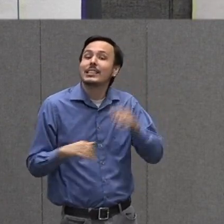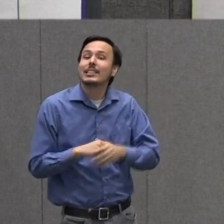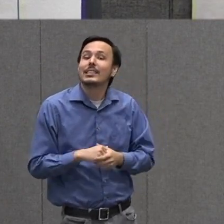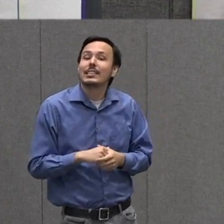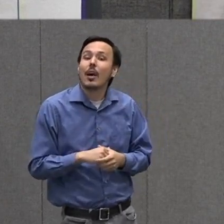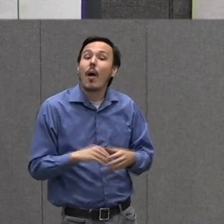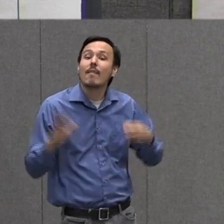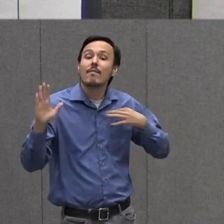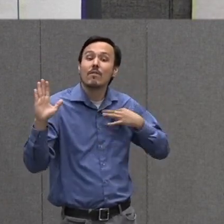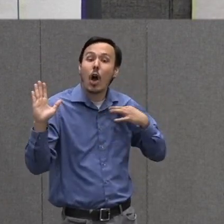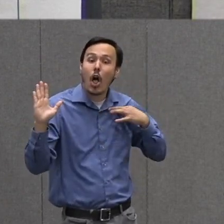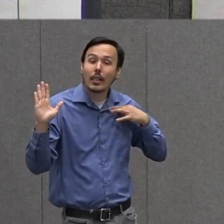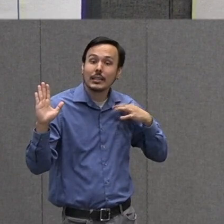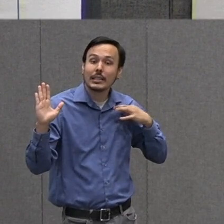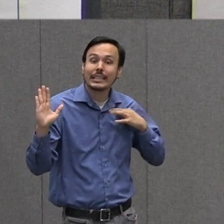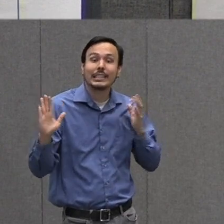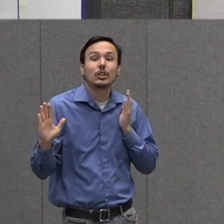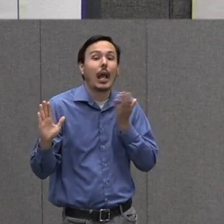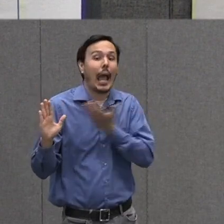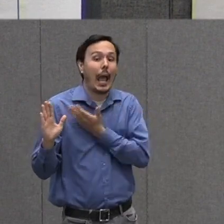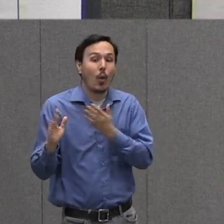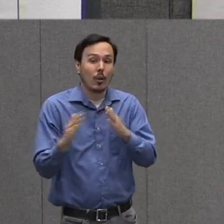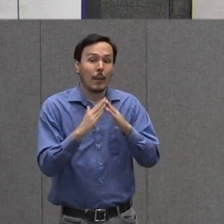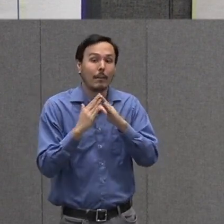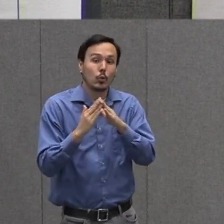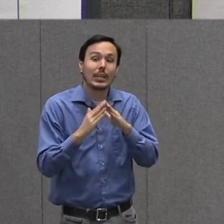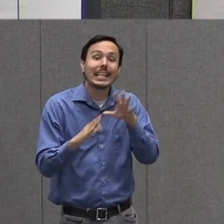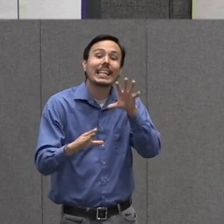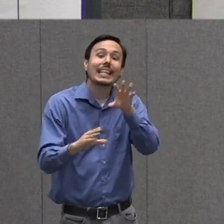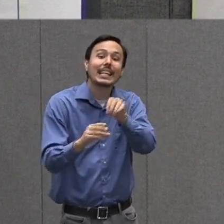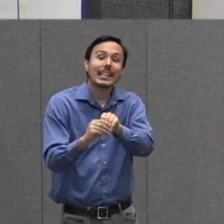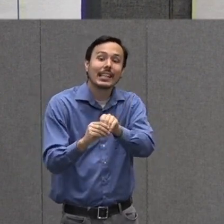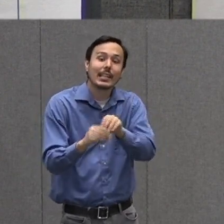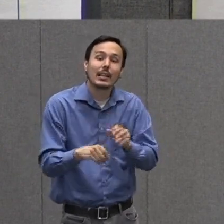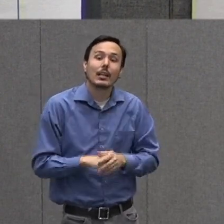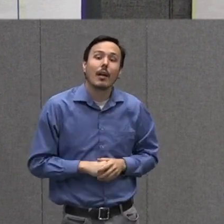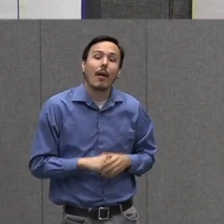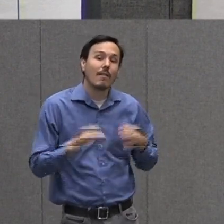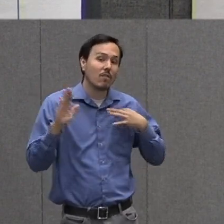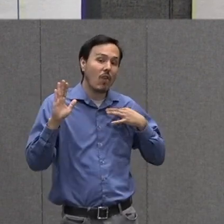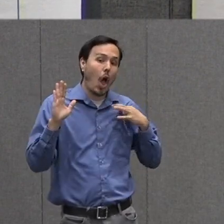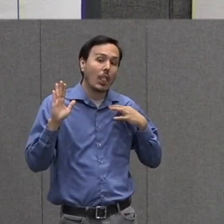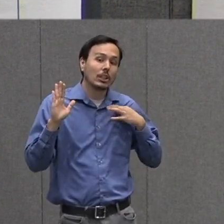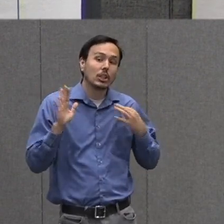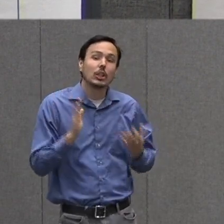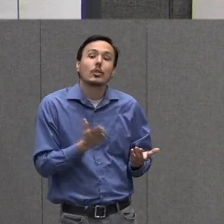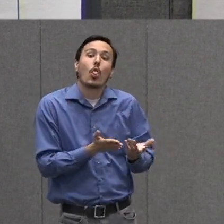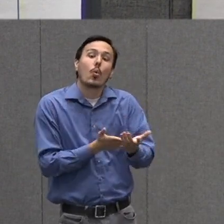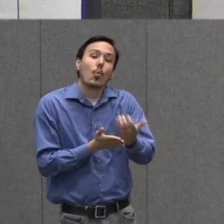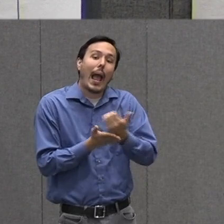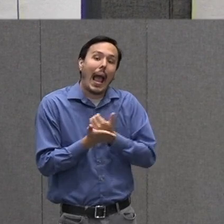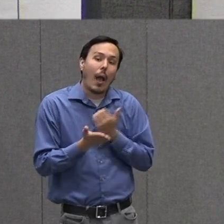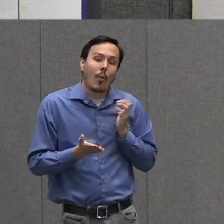Volunteers in our communities, volunteers throughout our neighborhoods,